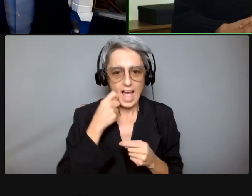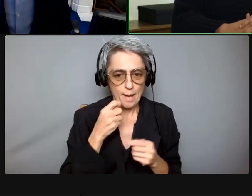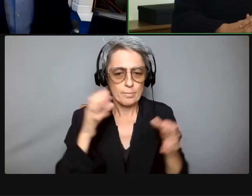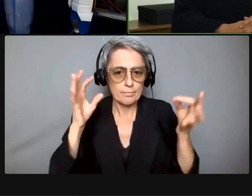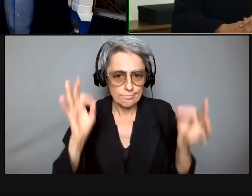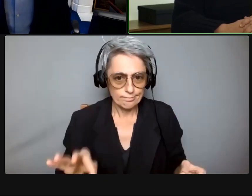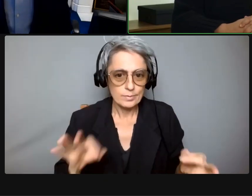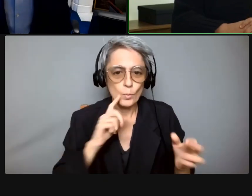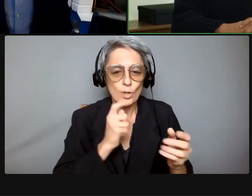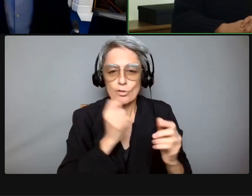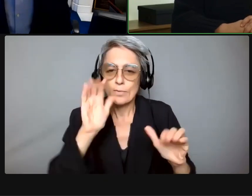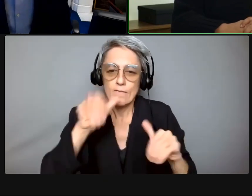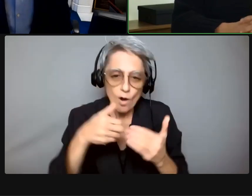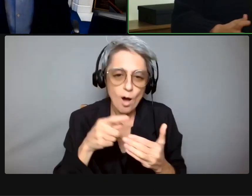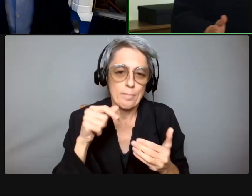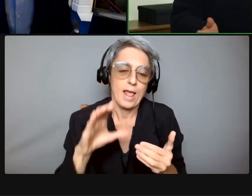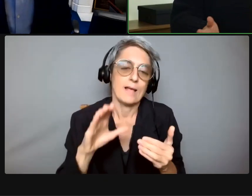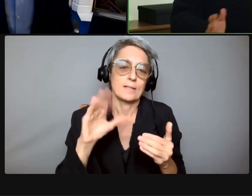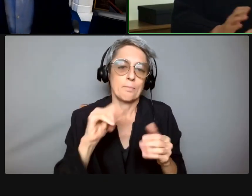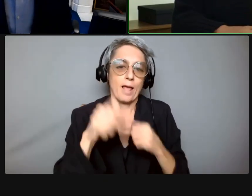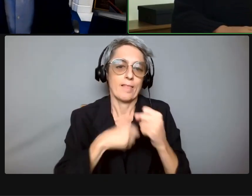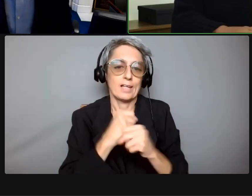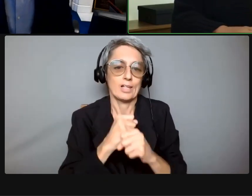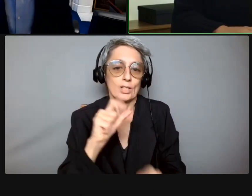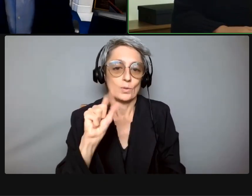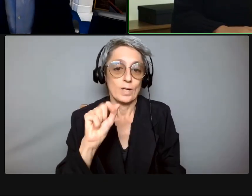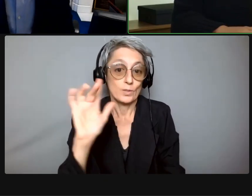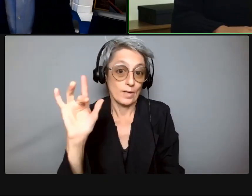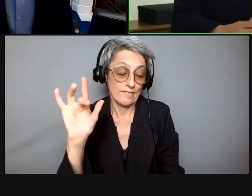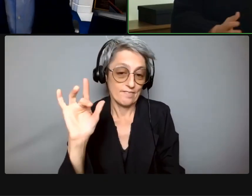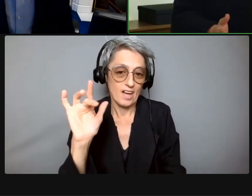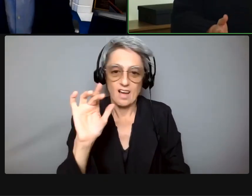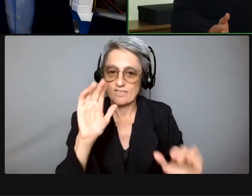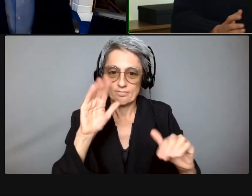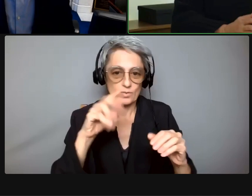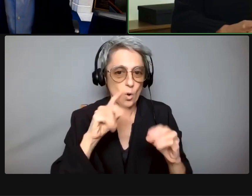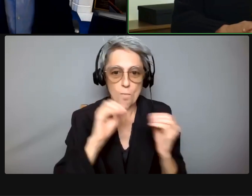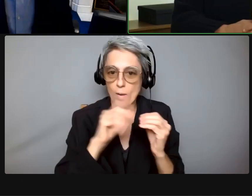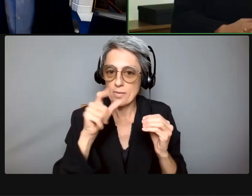from our packaging by 2025, but we're down, I think, 75 or 80 percent